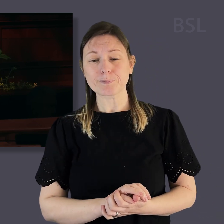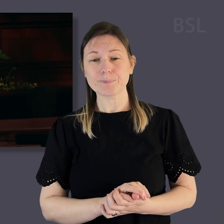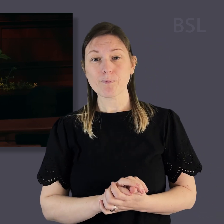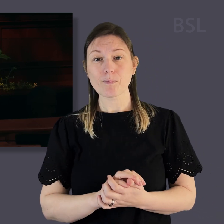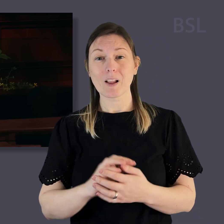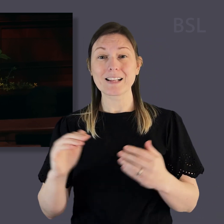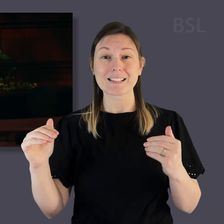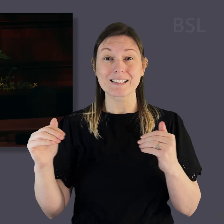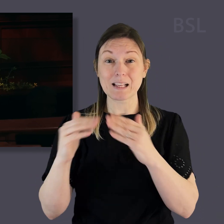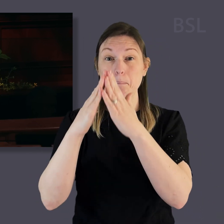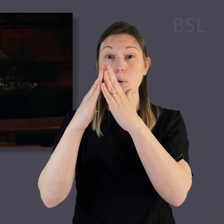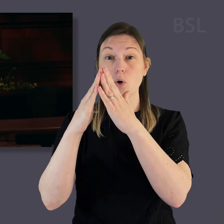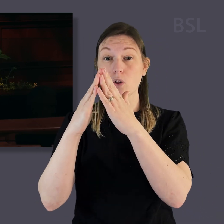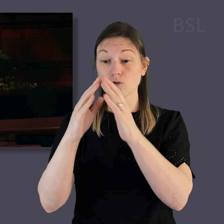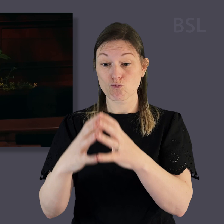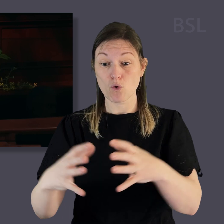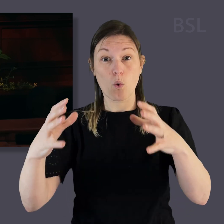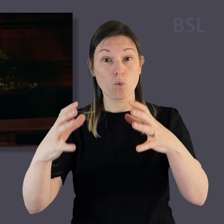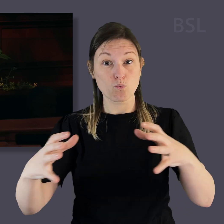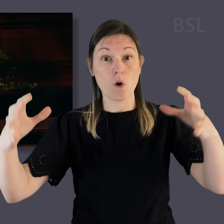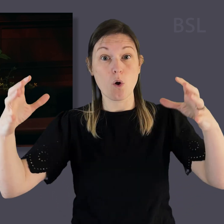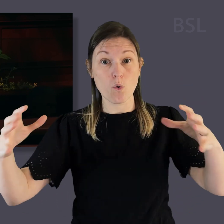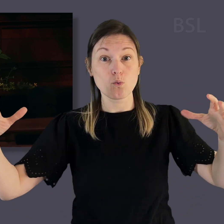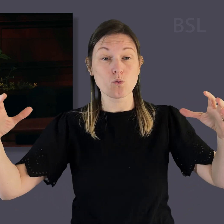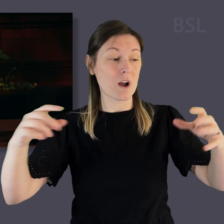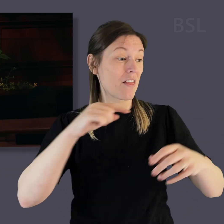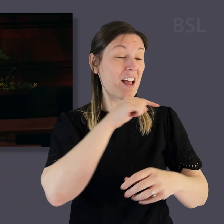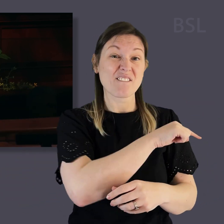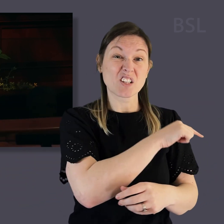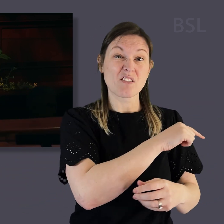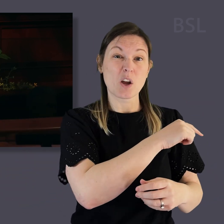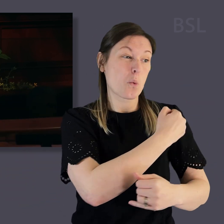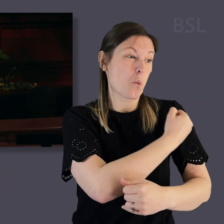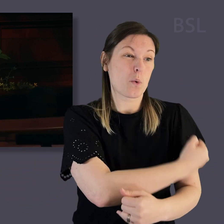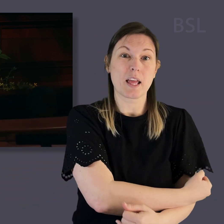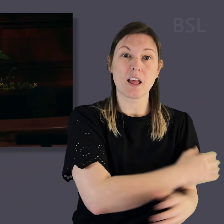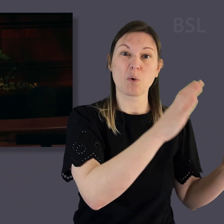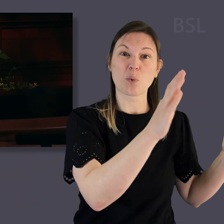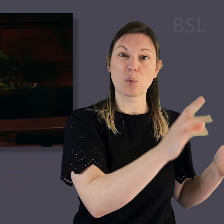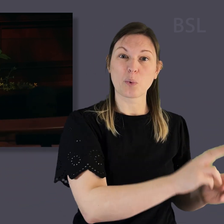As temples and covenant keepers grow in number, the adversary grows weaker.